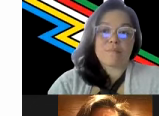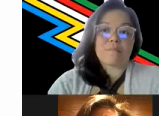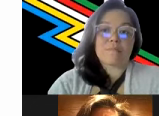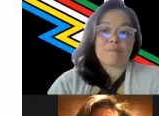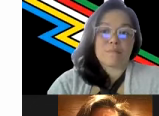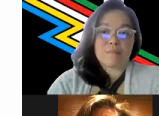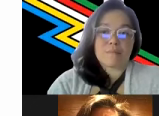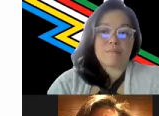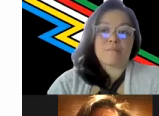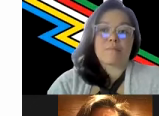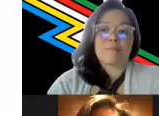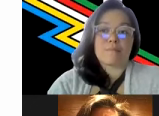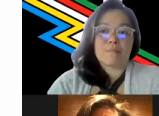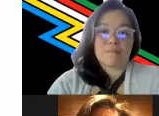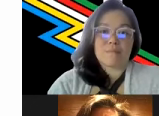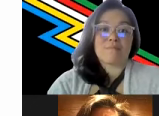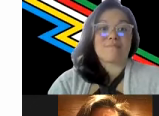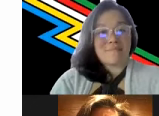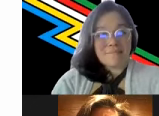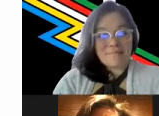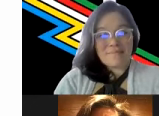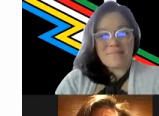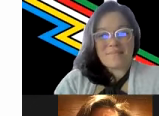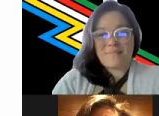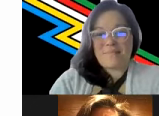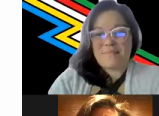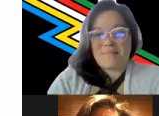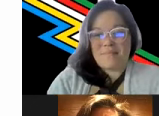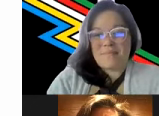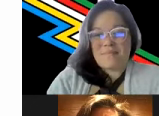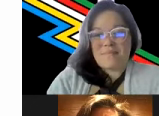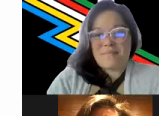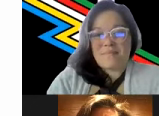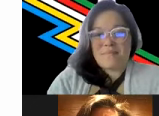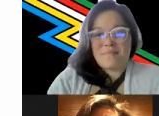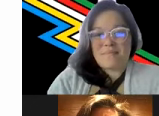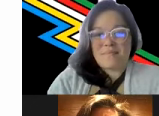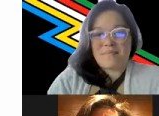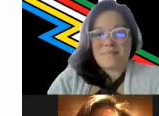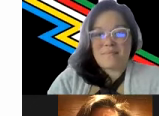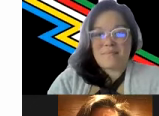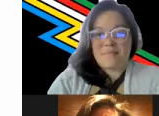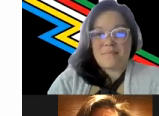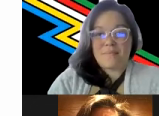Nicole: This is Nicole. And Sabine, that's exactly what I was thinking. Um, so, so well